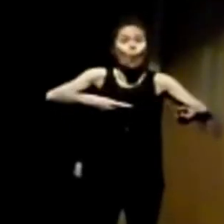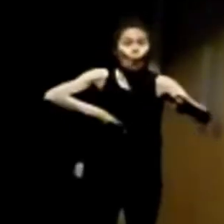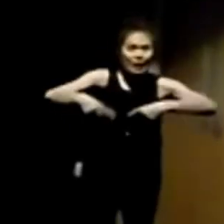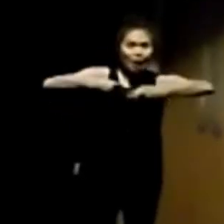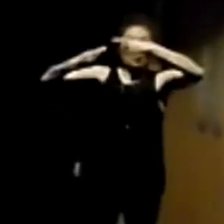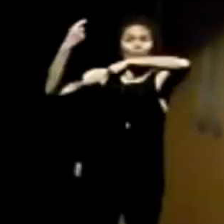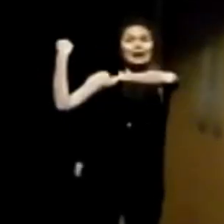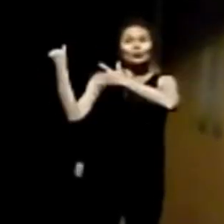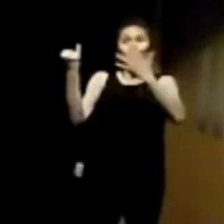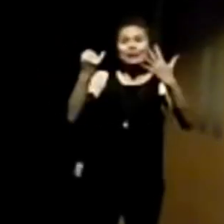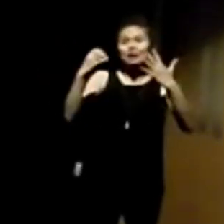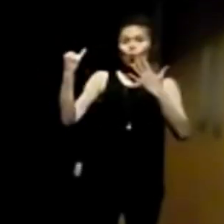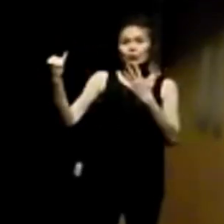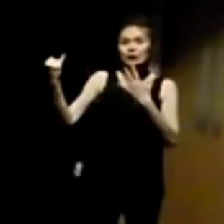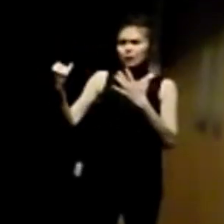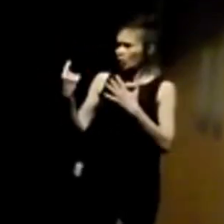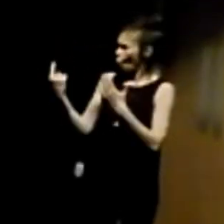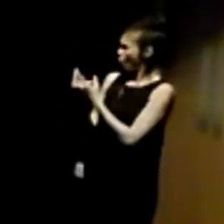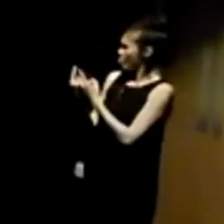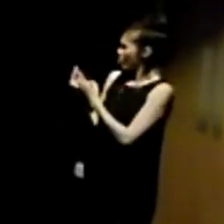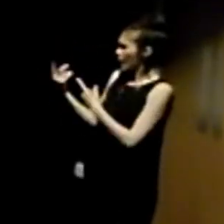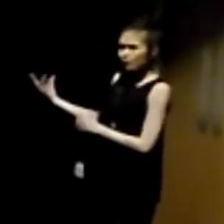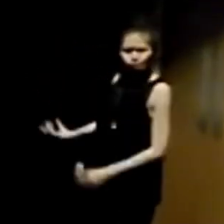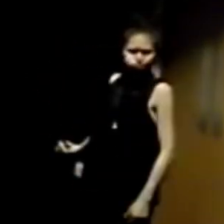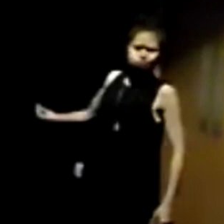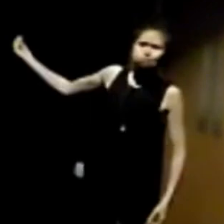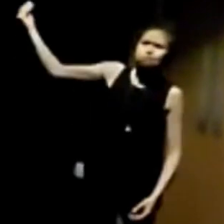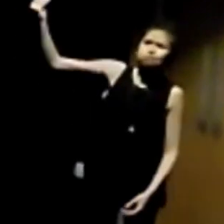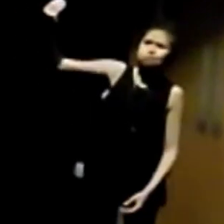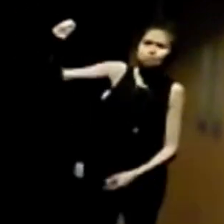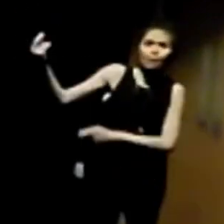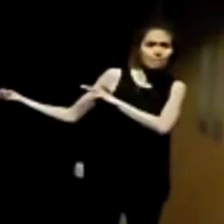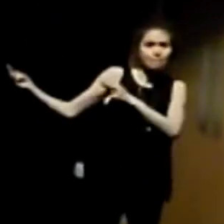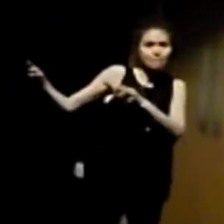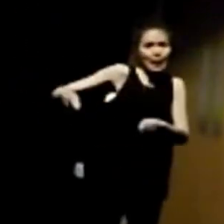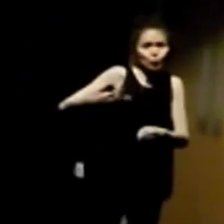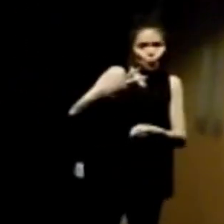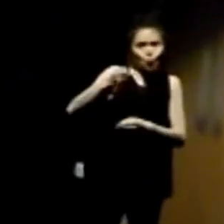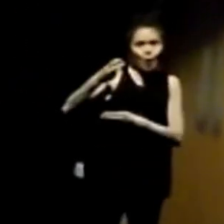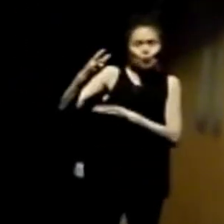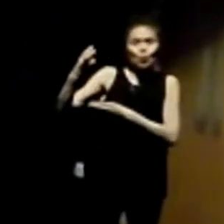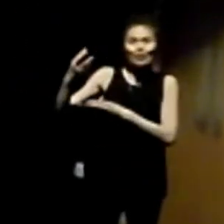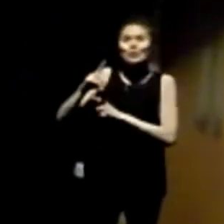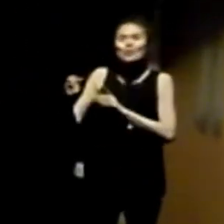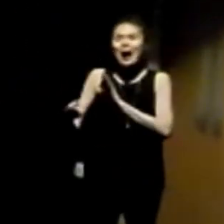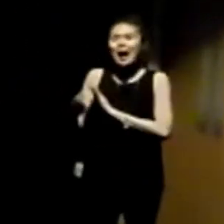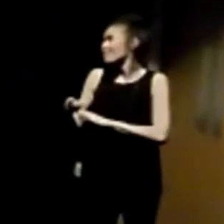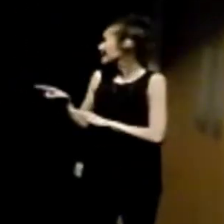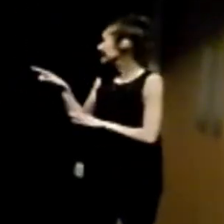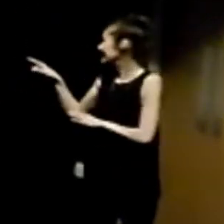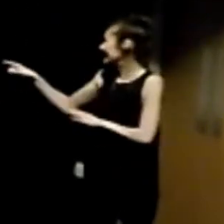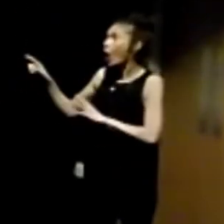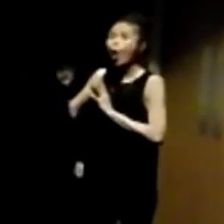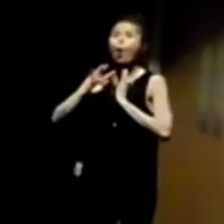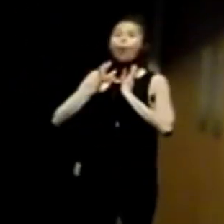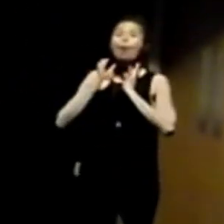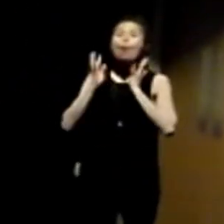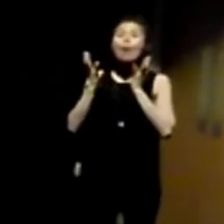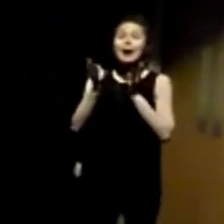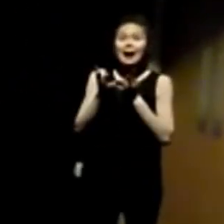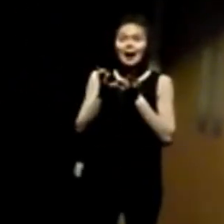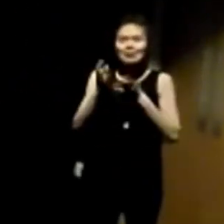Okay so what what ends up happening is Will-I-AI-AM Shakespeare becomes the Geordie voice on GiggleBox.